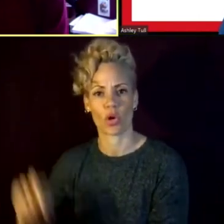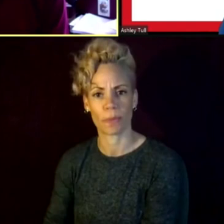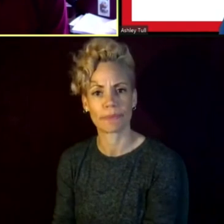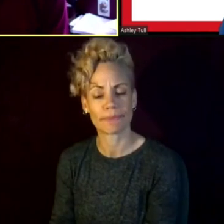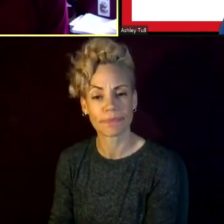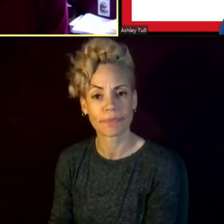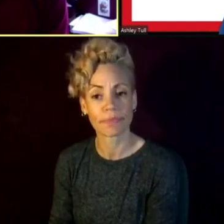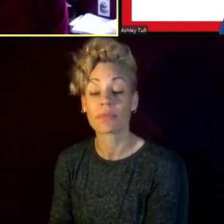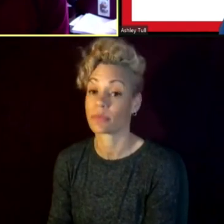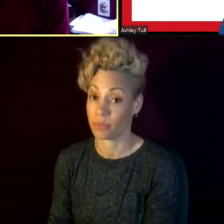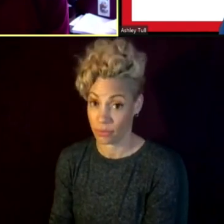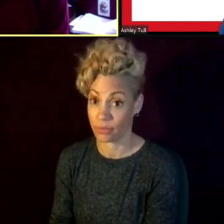Another good question.